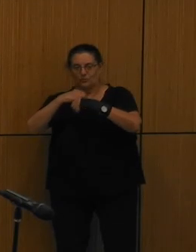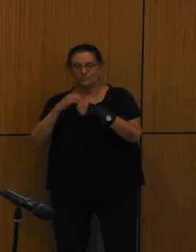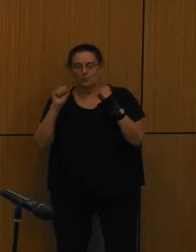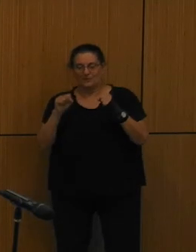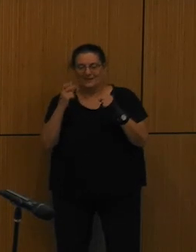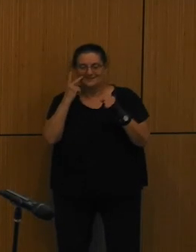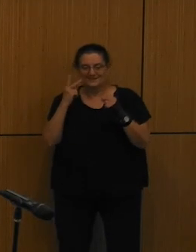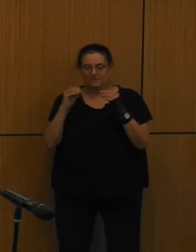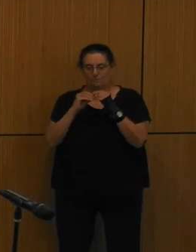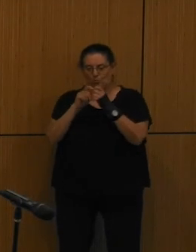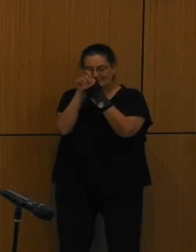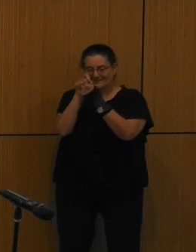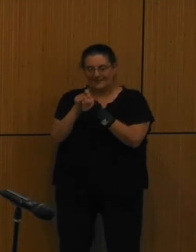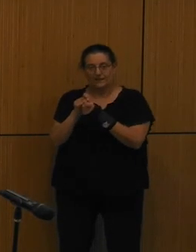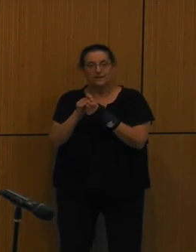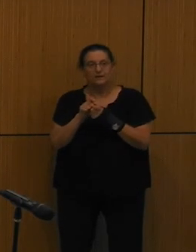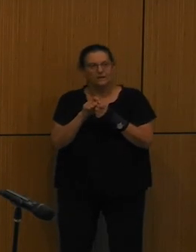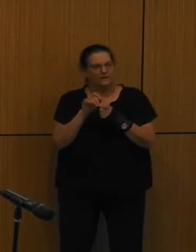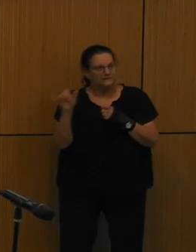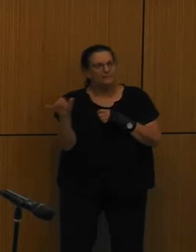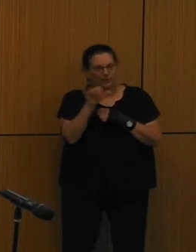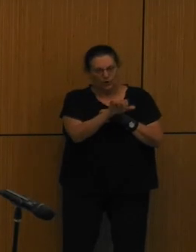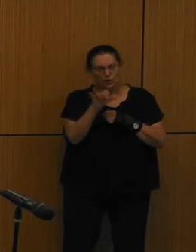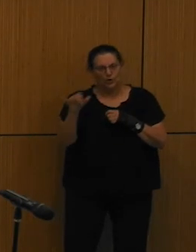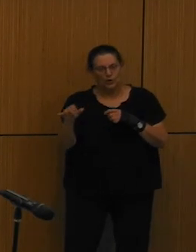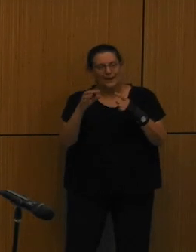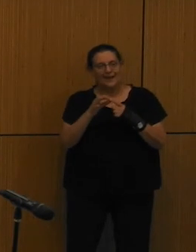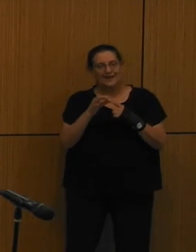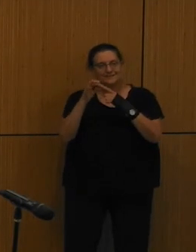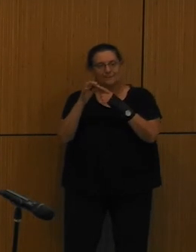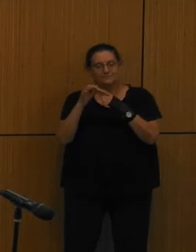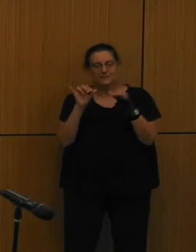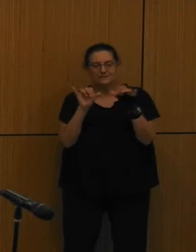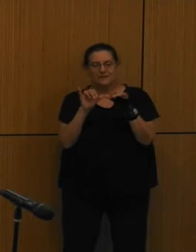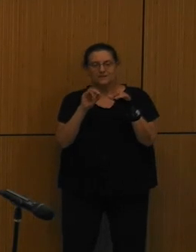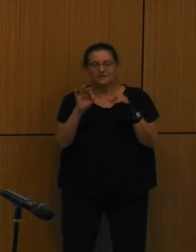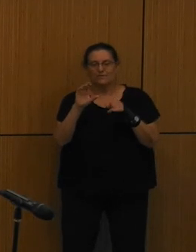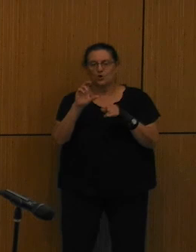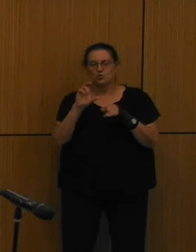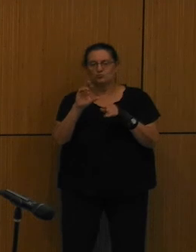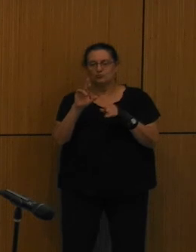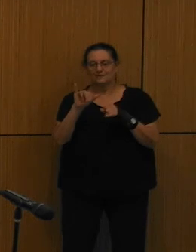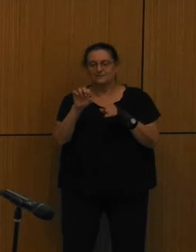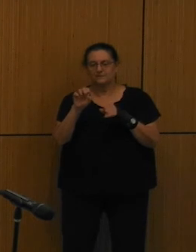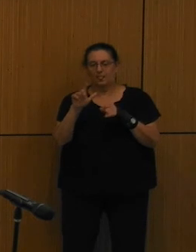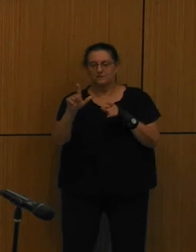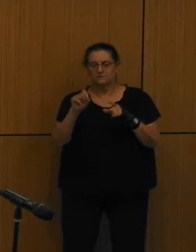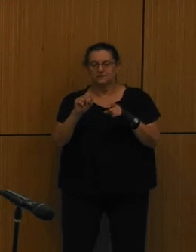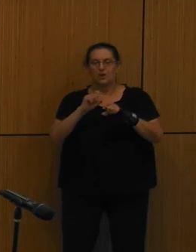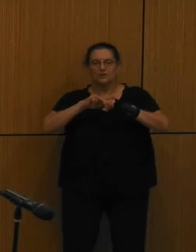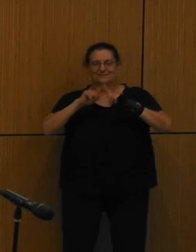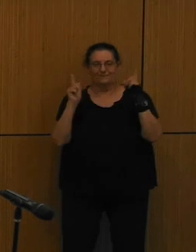and you can see they look kind of similar, except the crystal sizes are different. And in fact, we have the same mix of minerals.